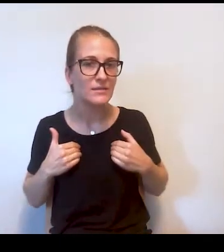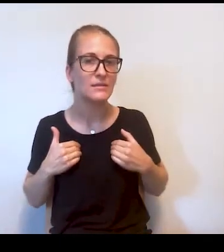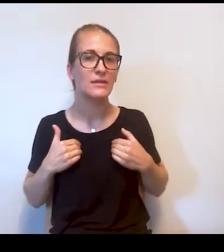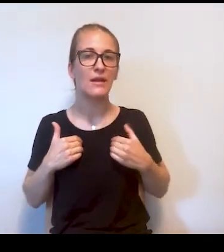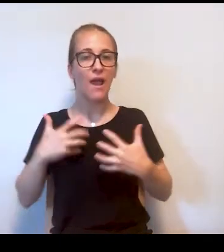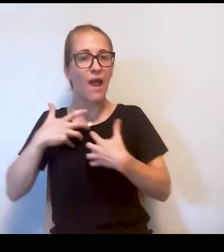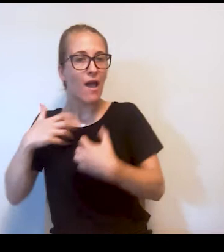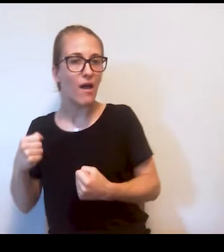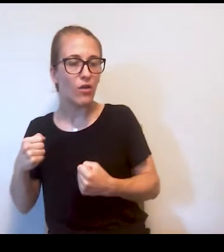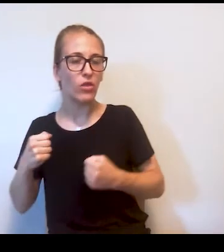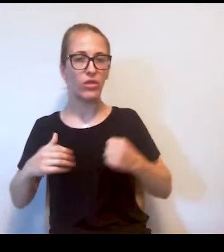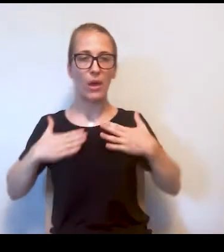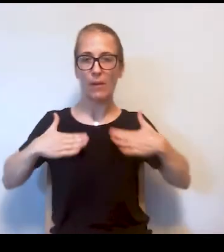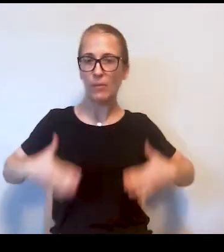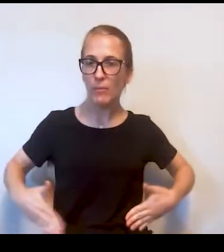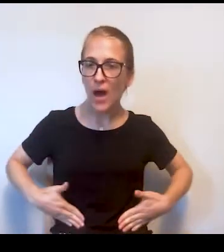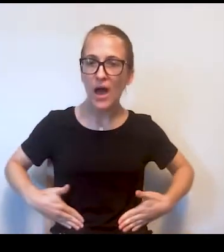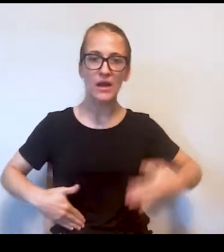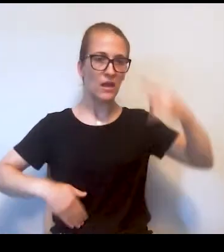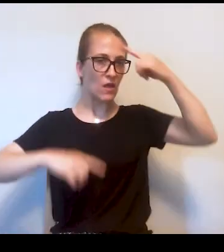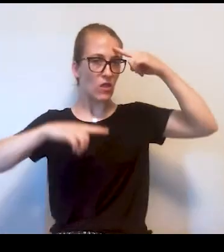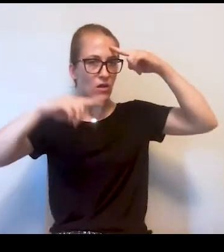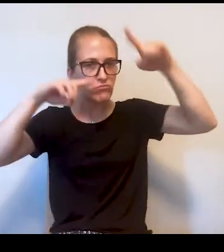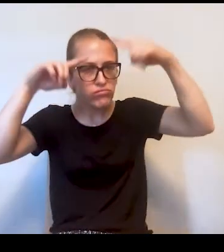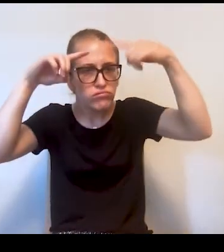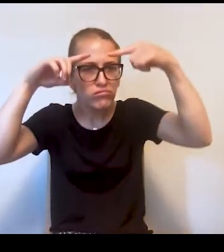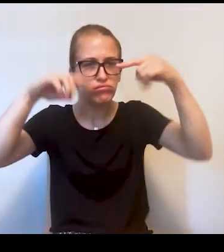we're all individual, an individual imprint.